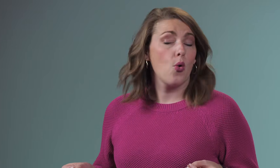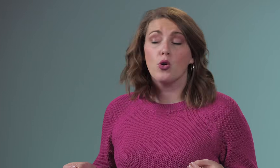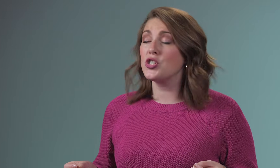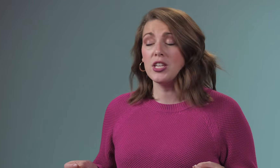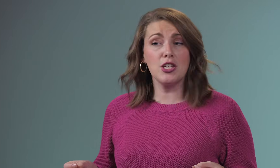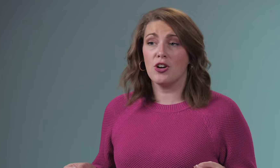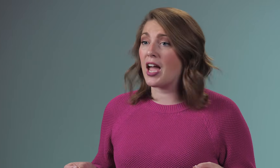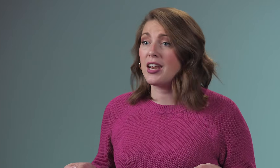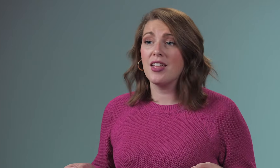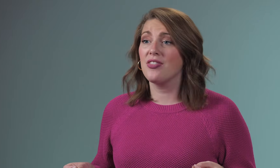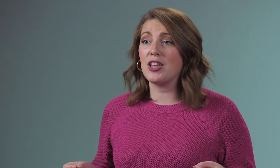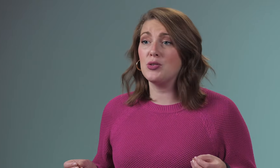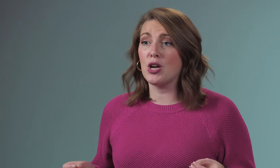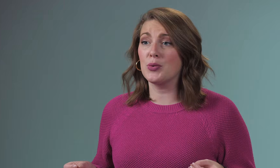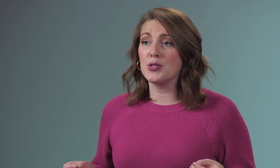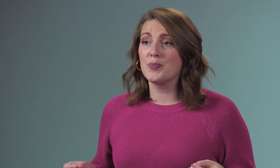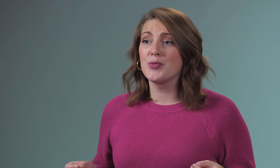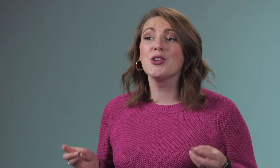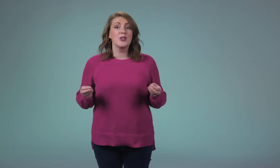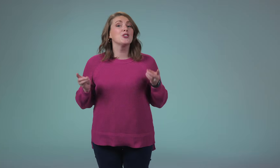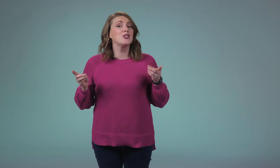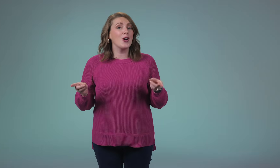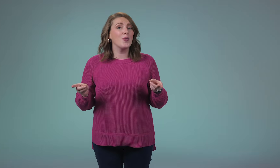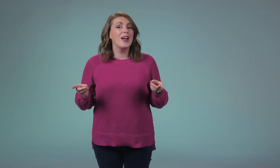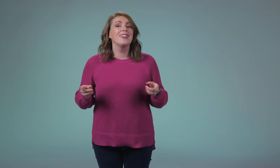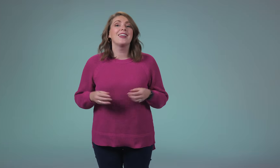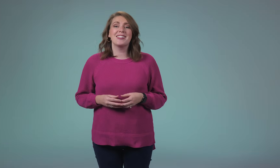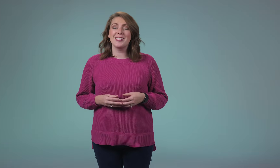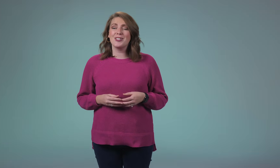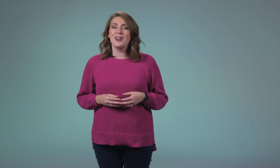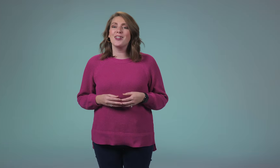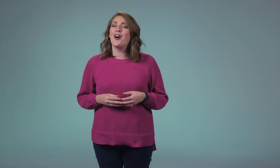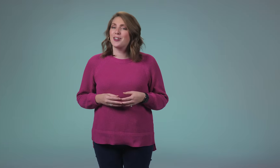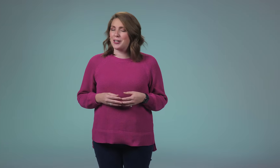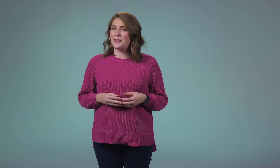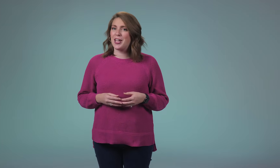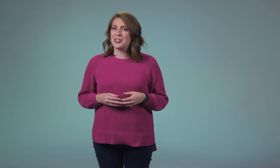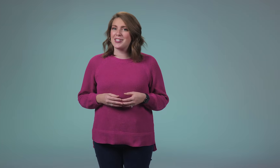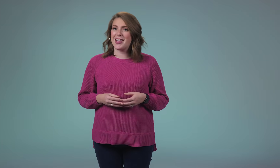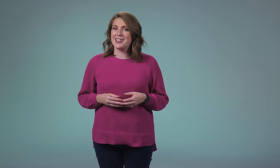or shaking your head that you don't. So let's get started on clarification signs.